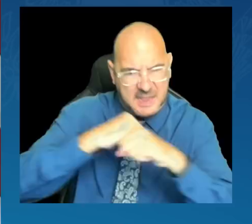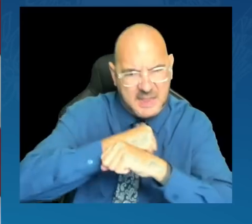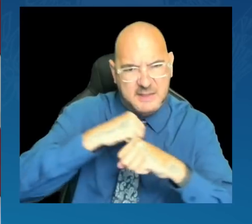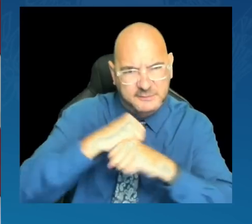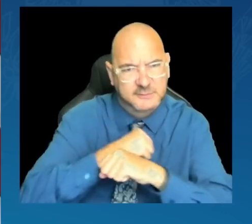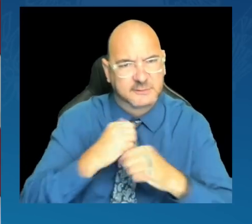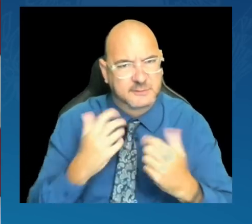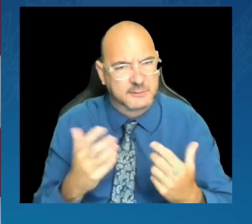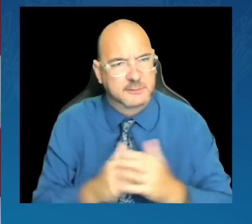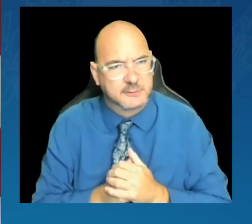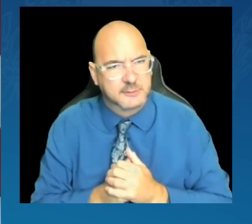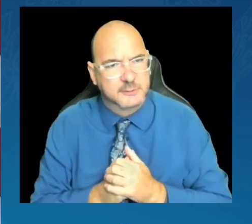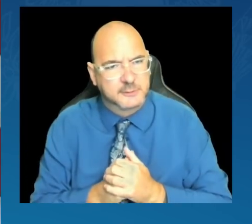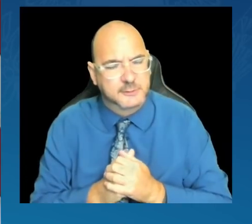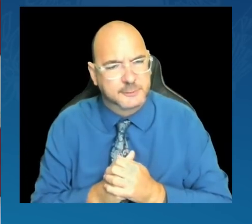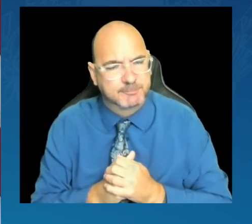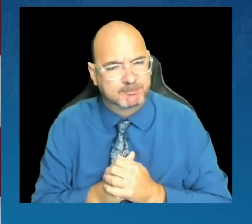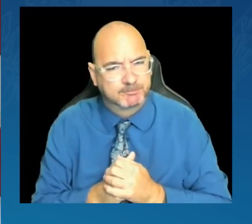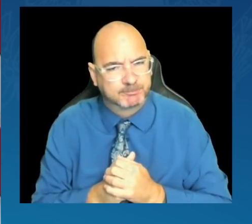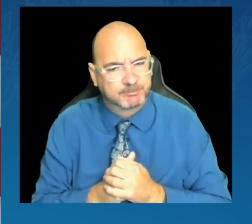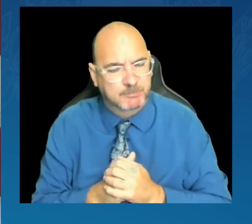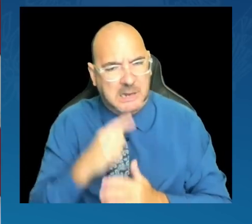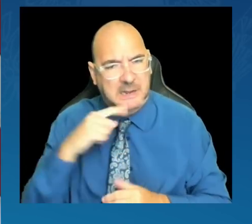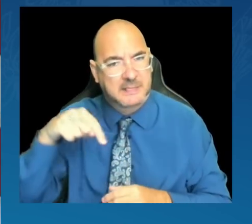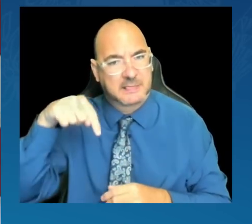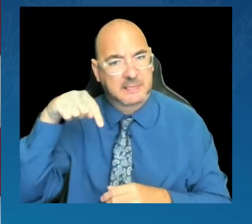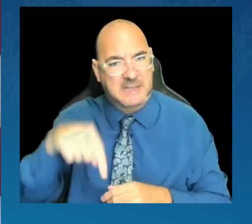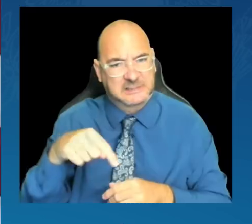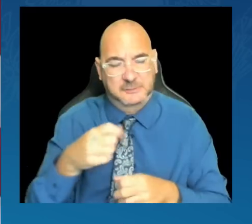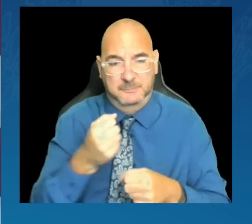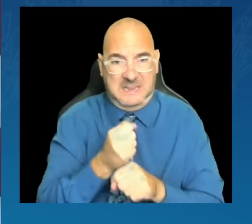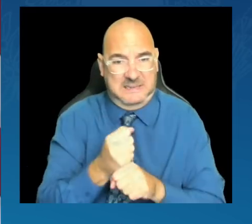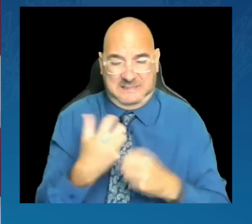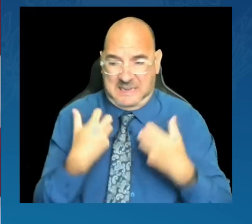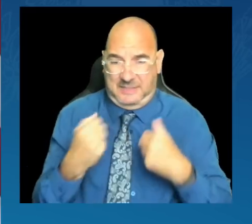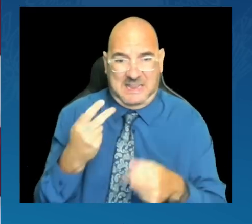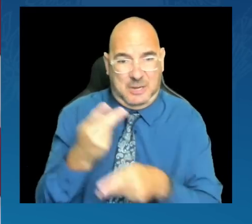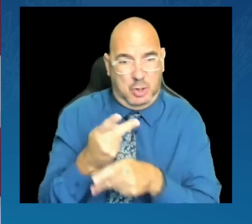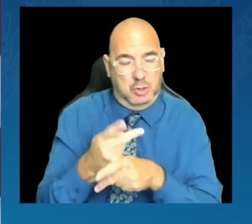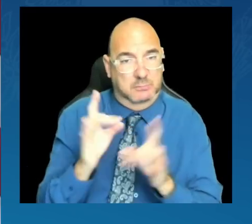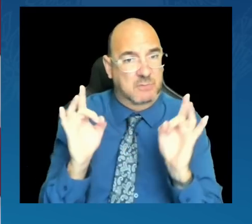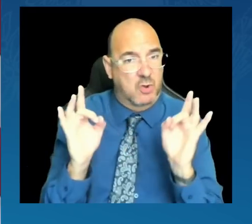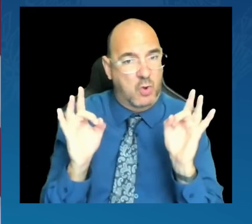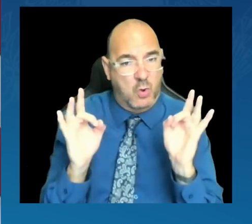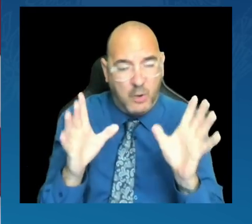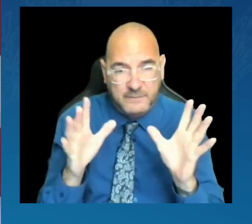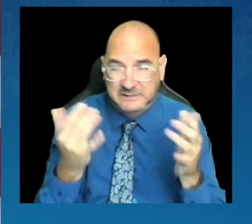This has created a healthcare crisis in America. And as has been said,